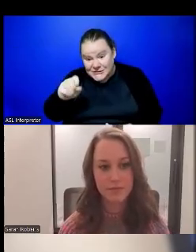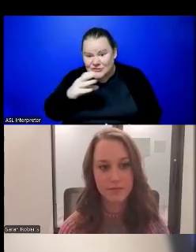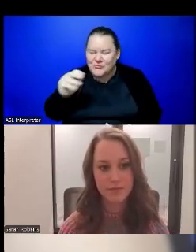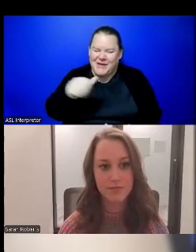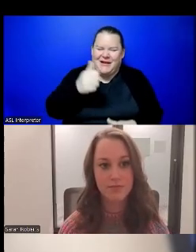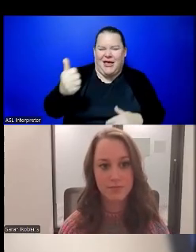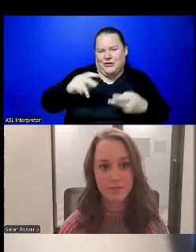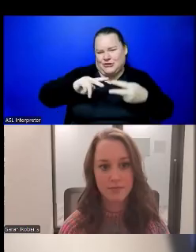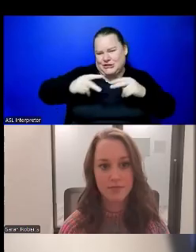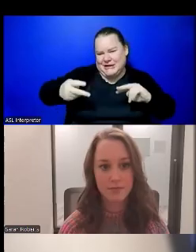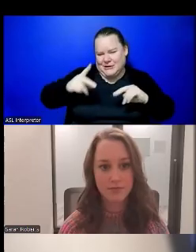disorders as well.